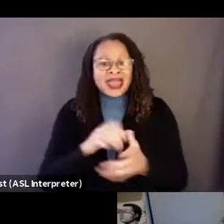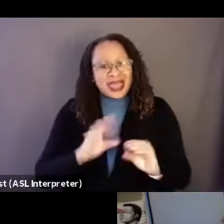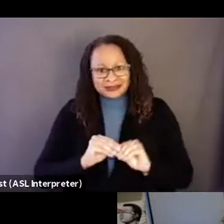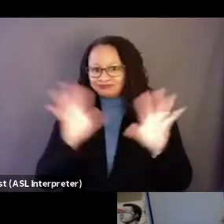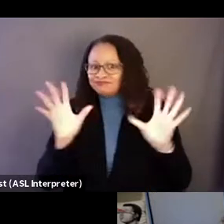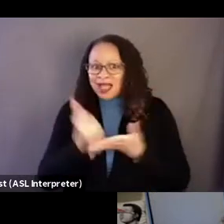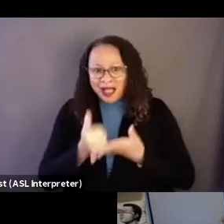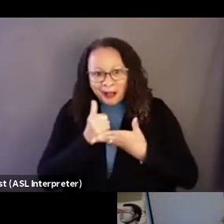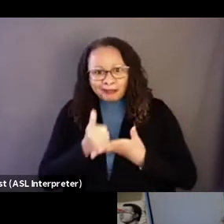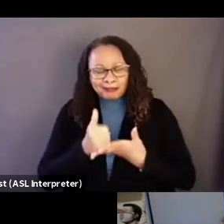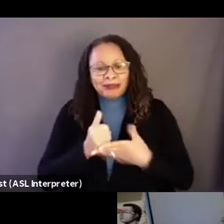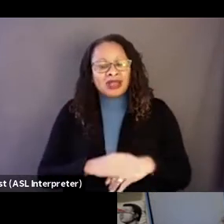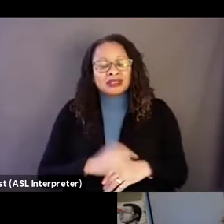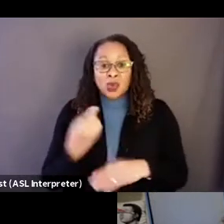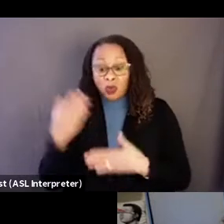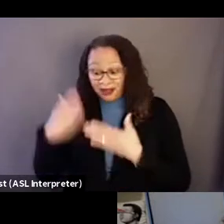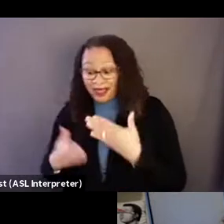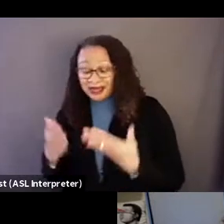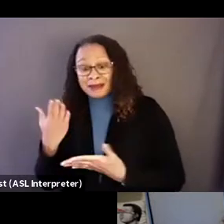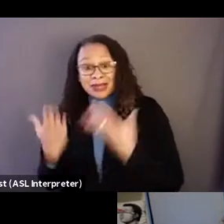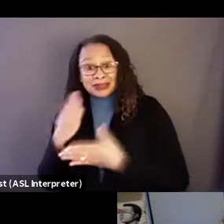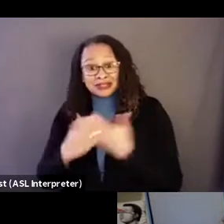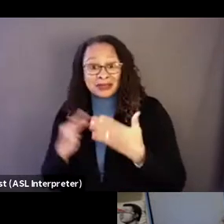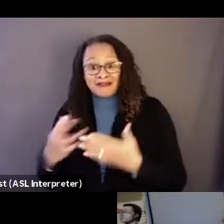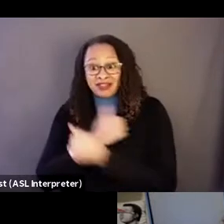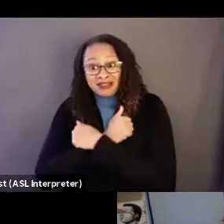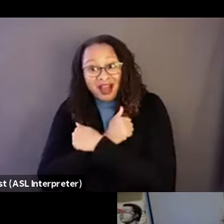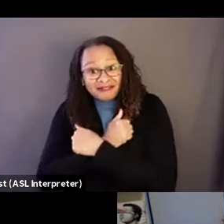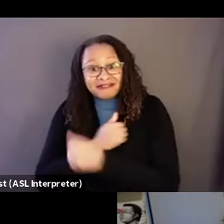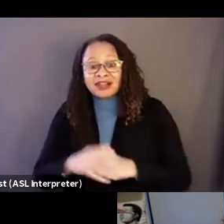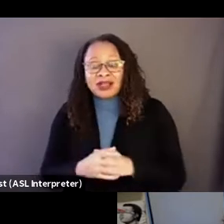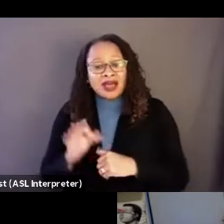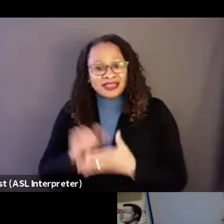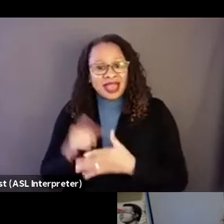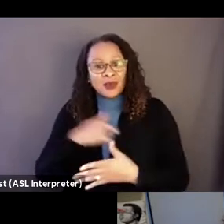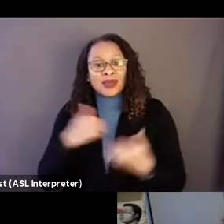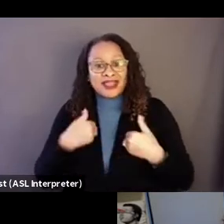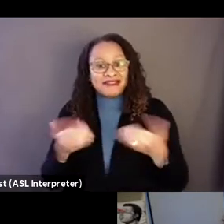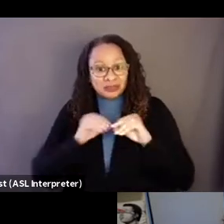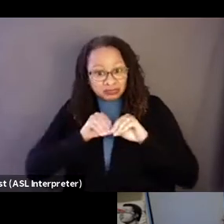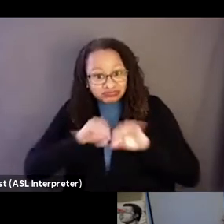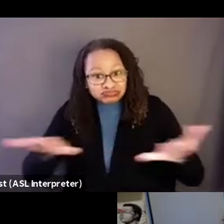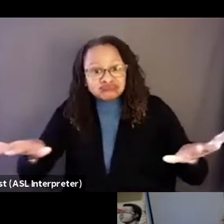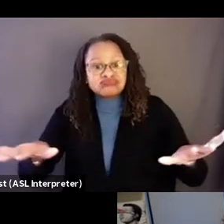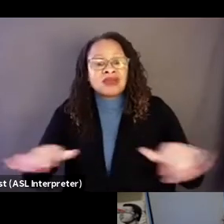So at one end, maybe some of the love that we had to split out from our kids to others,